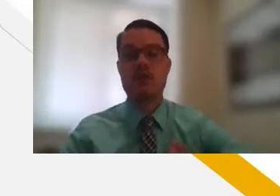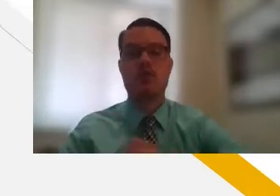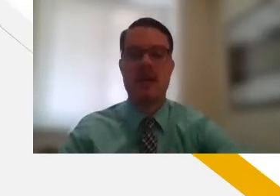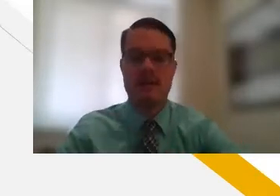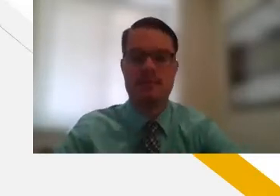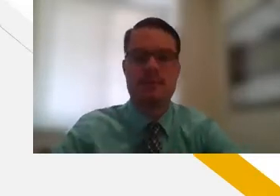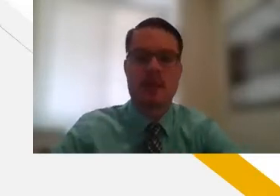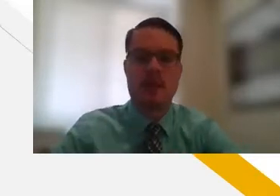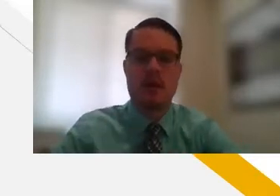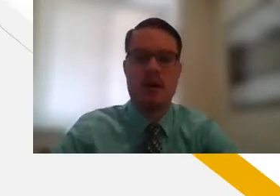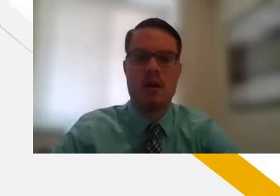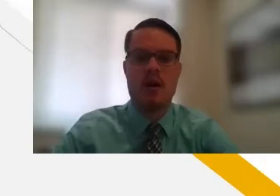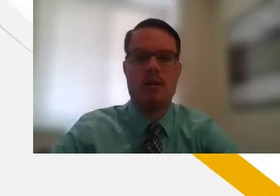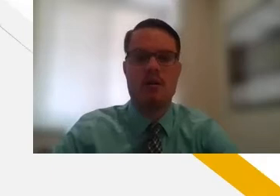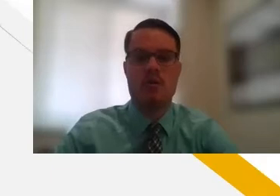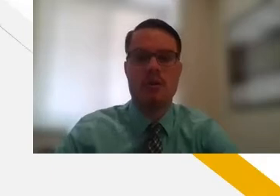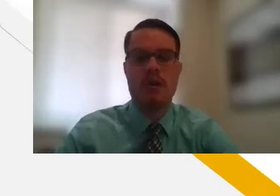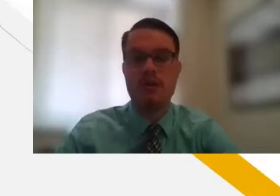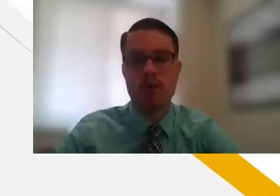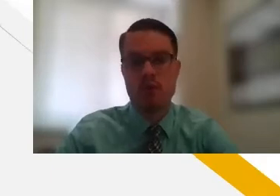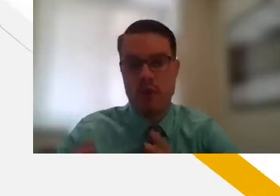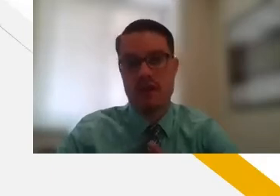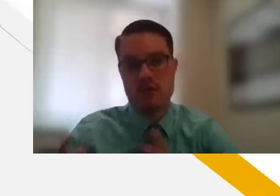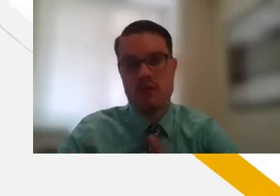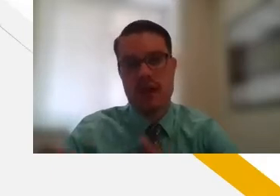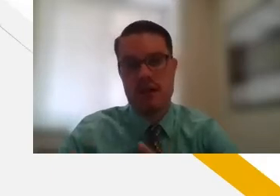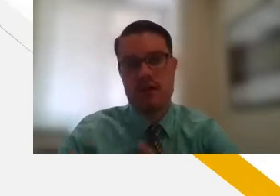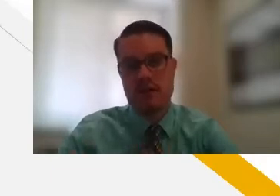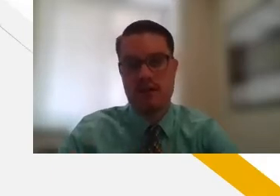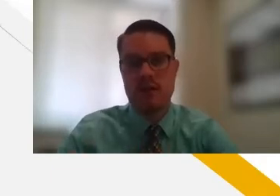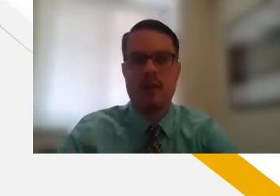If you win and you had hired an attorney,